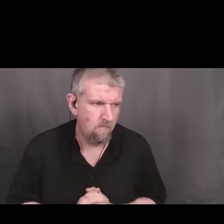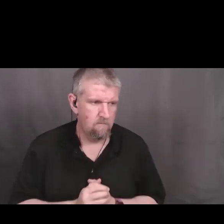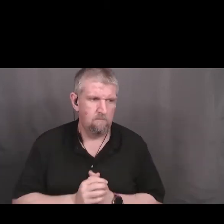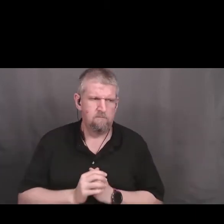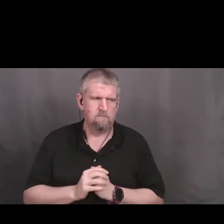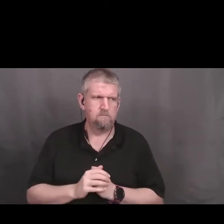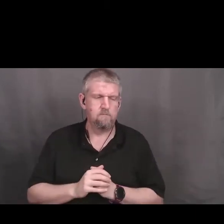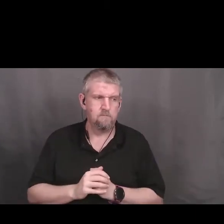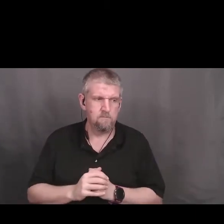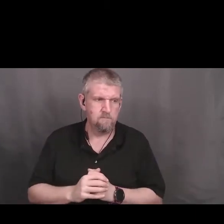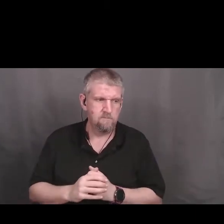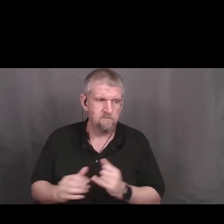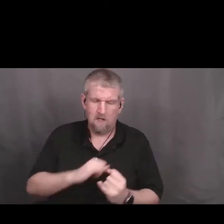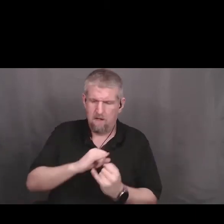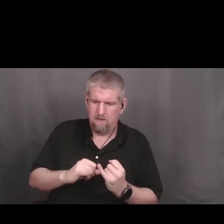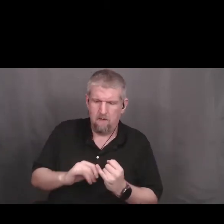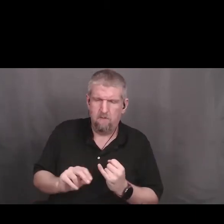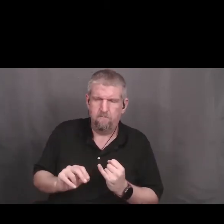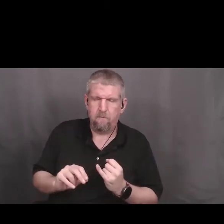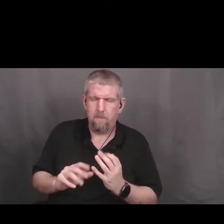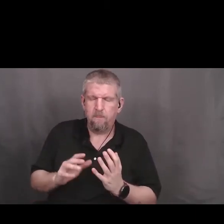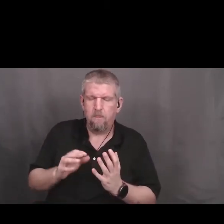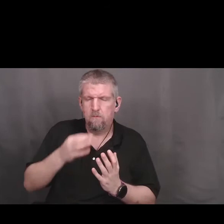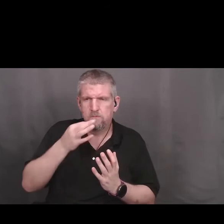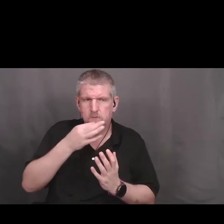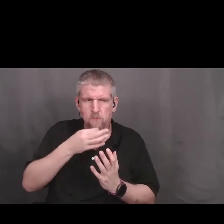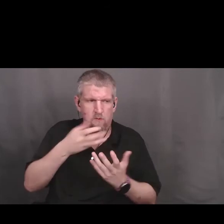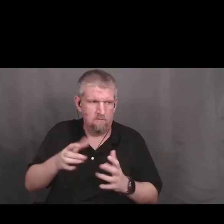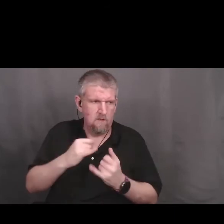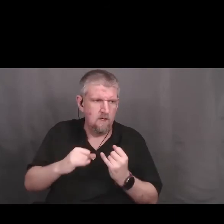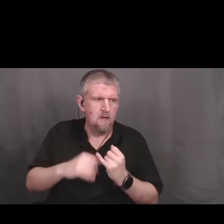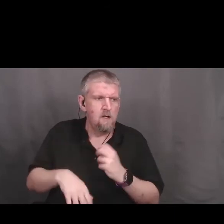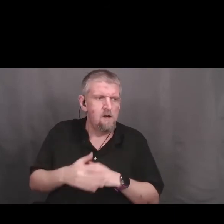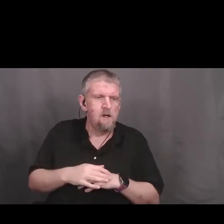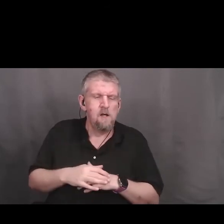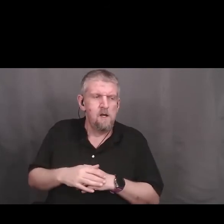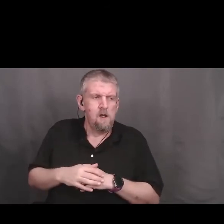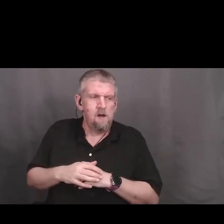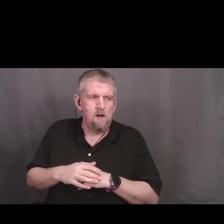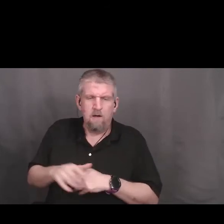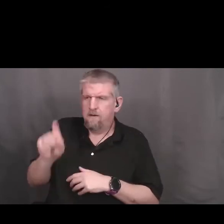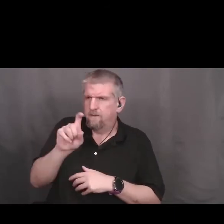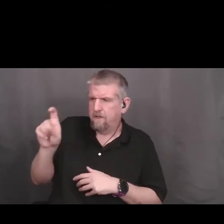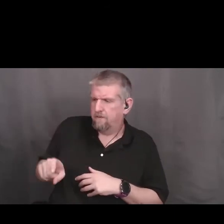Last, oh not last, second to last is the Texas Able Accounts.